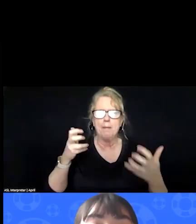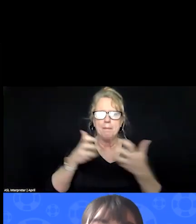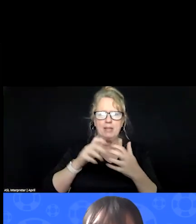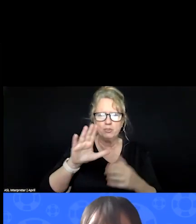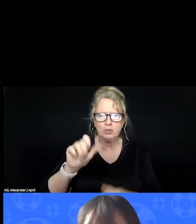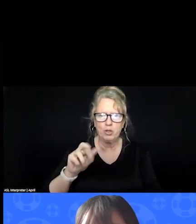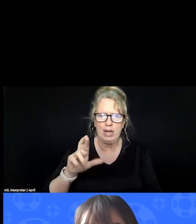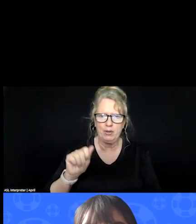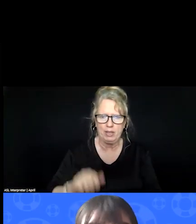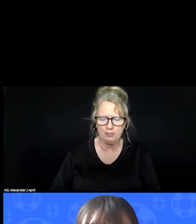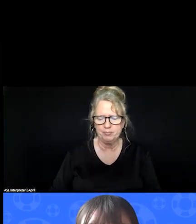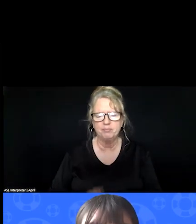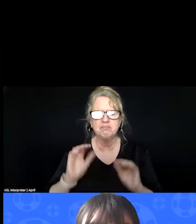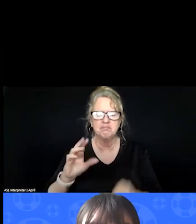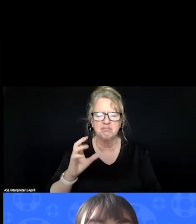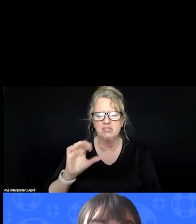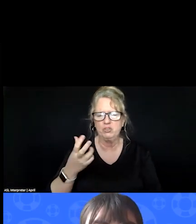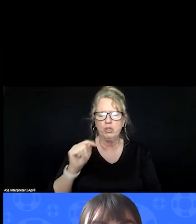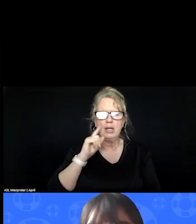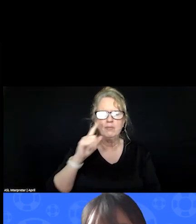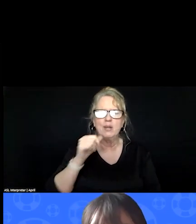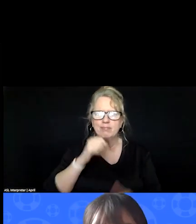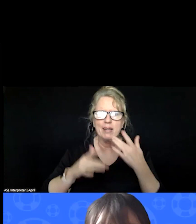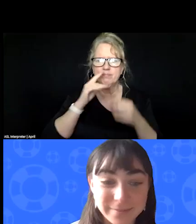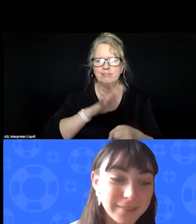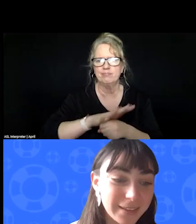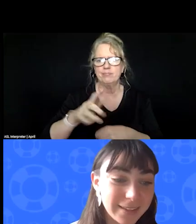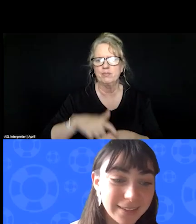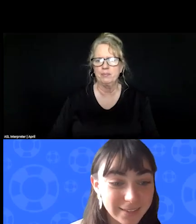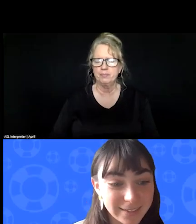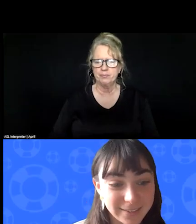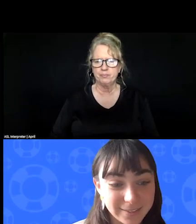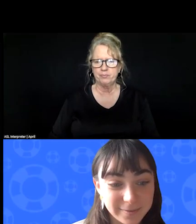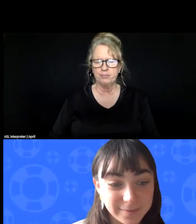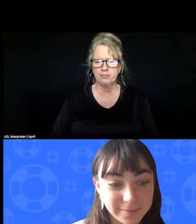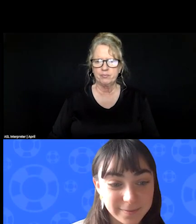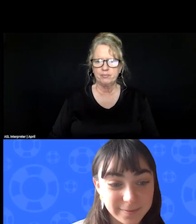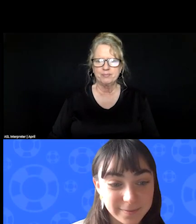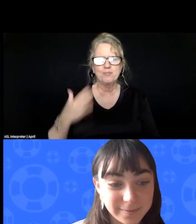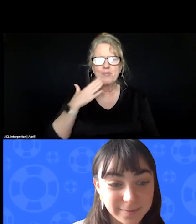I KNOW THAT WE ARE SHORT ON TIME.